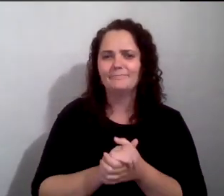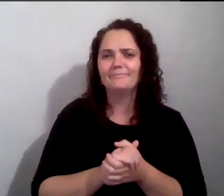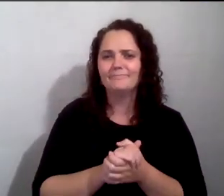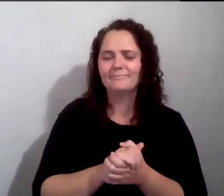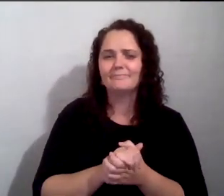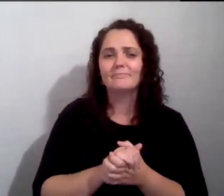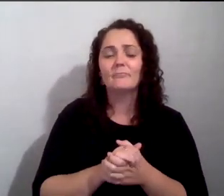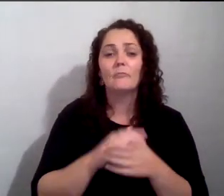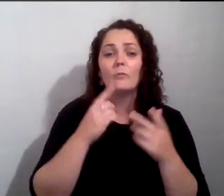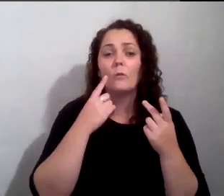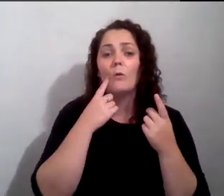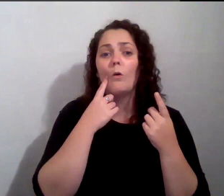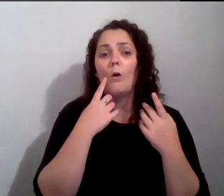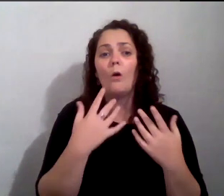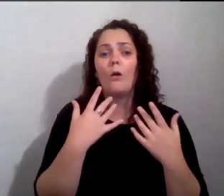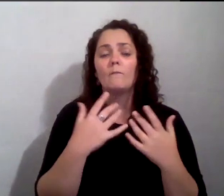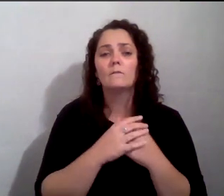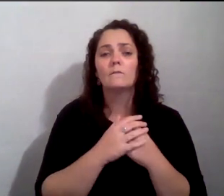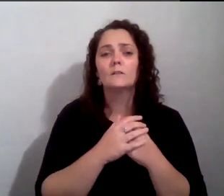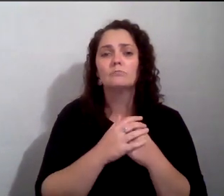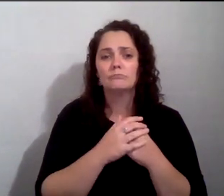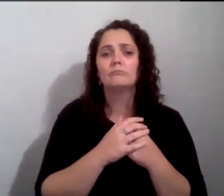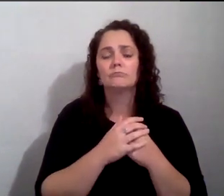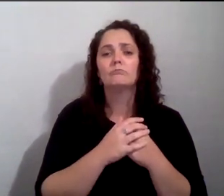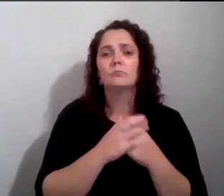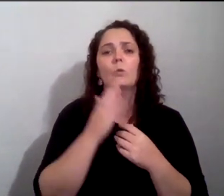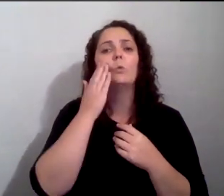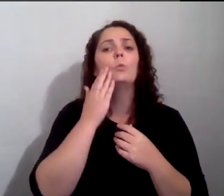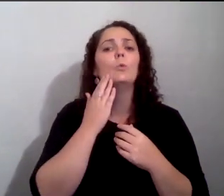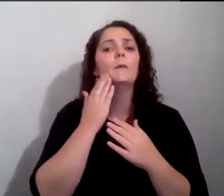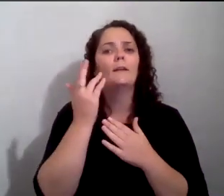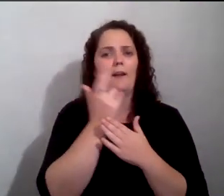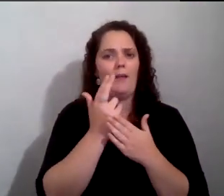Now it's often said that it was women artists who drove the establishment of